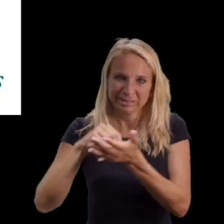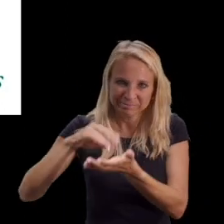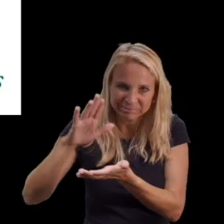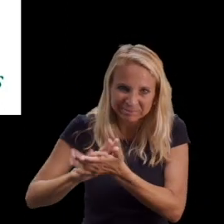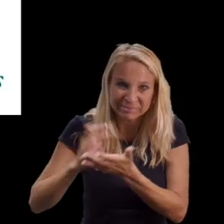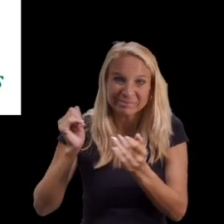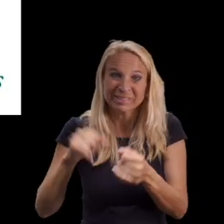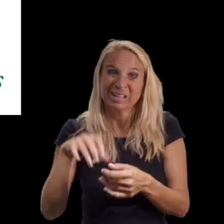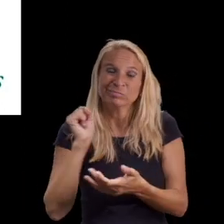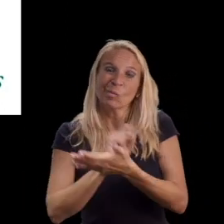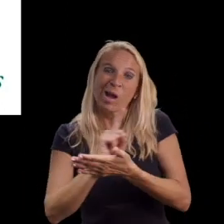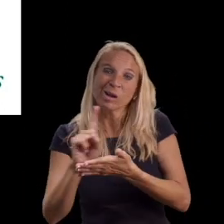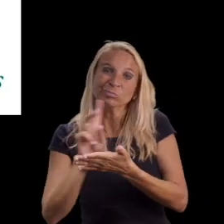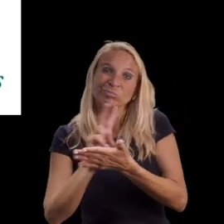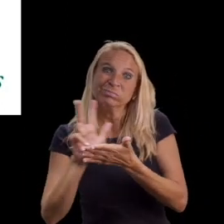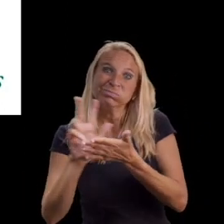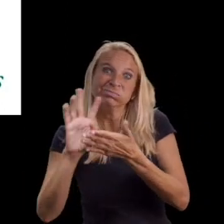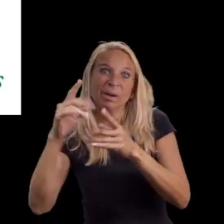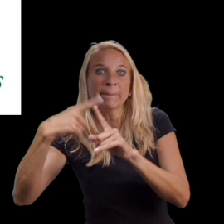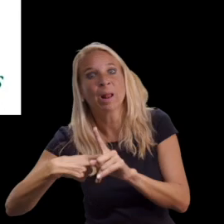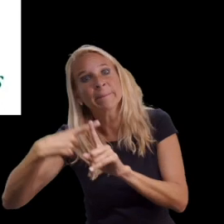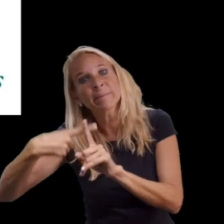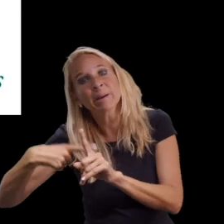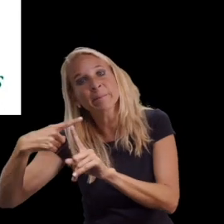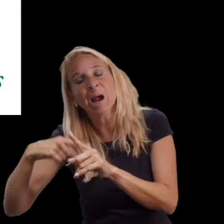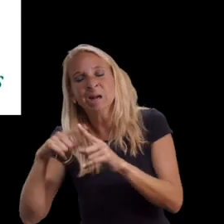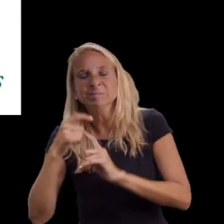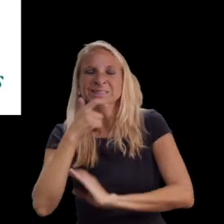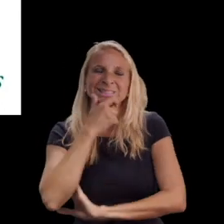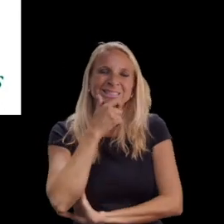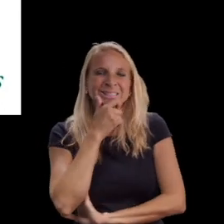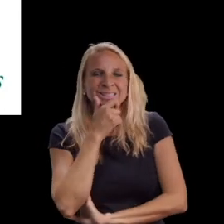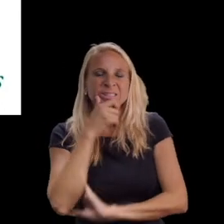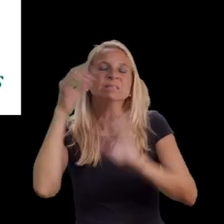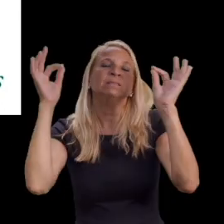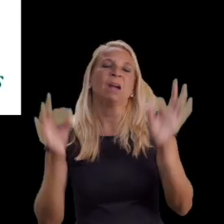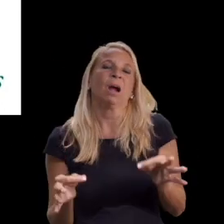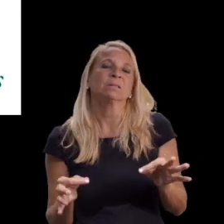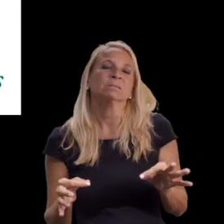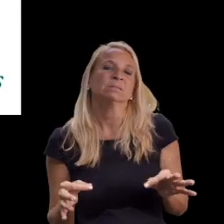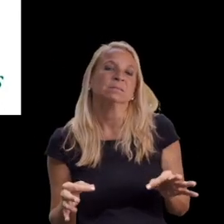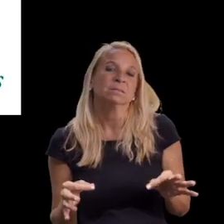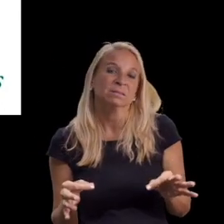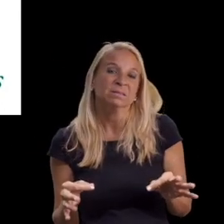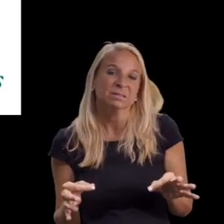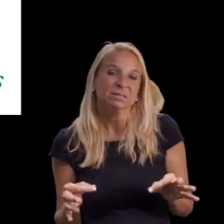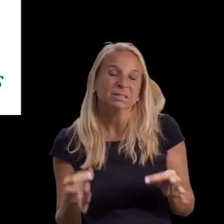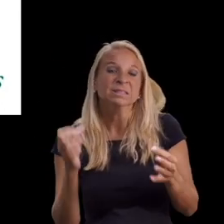and they can take a couple weeks to a couple months to issue a decision. So some health plans will put it up until the date